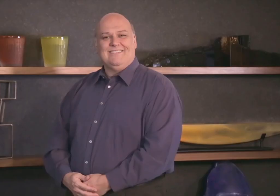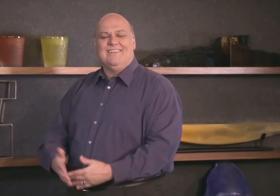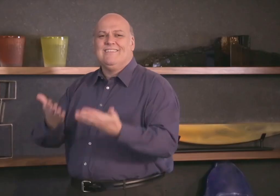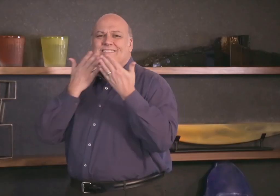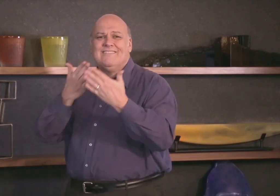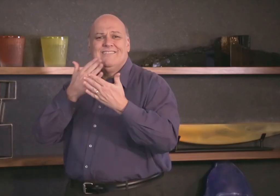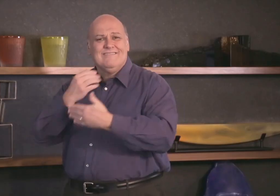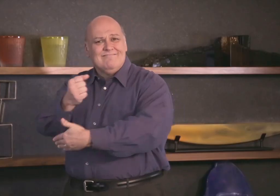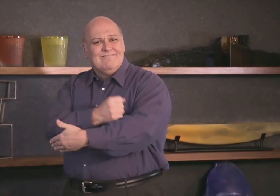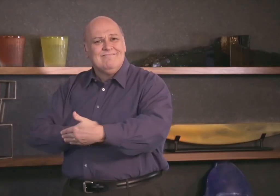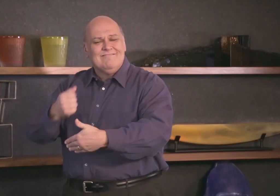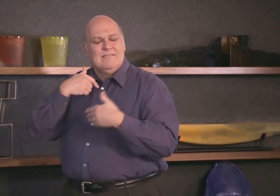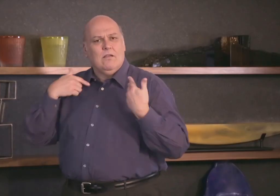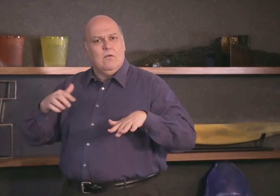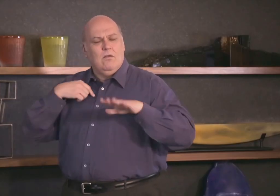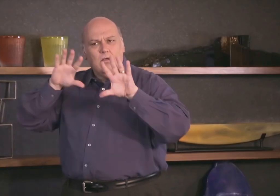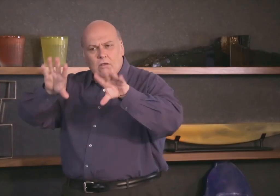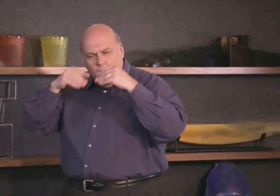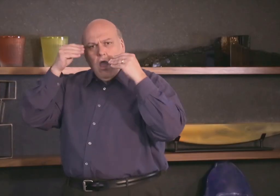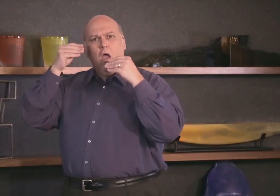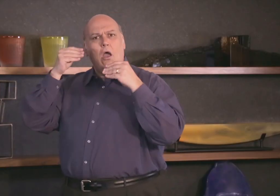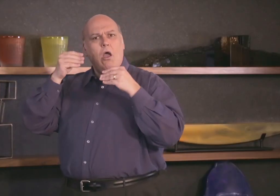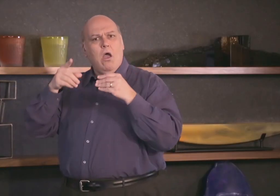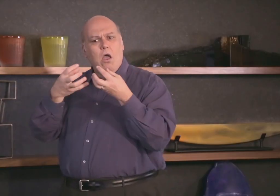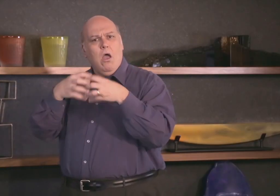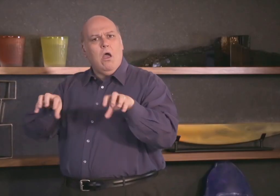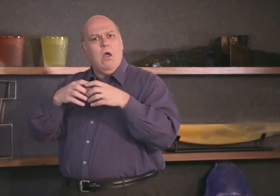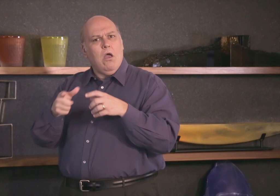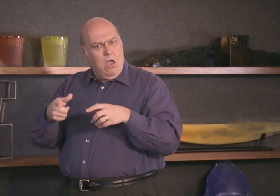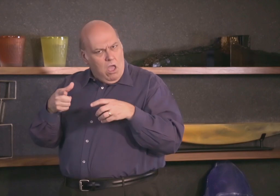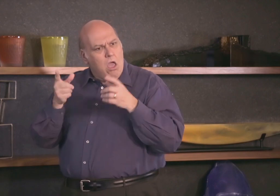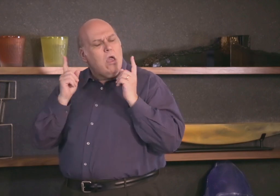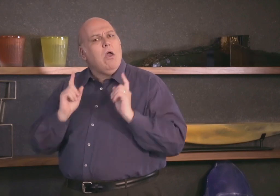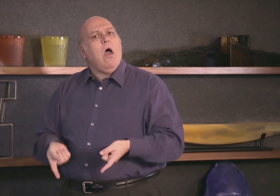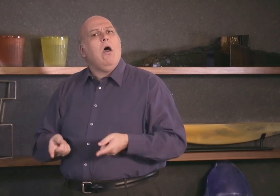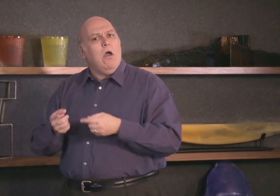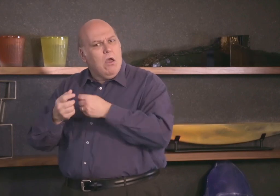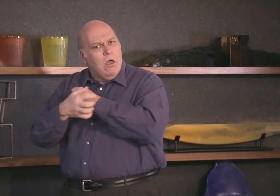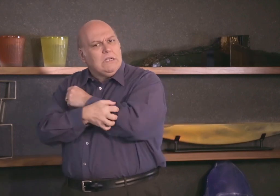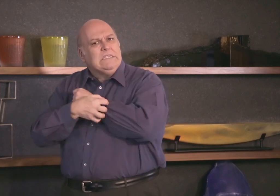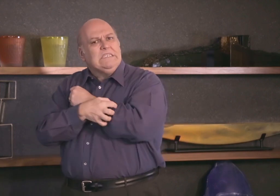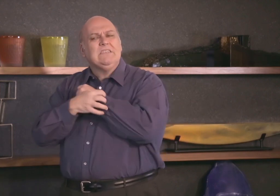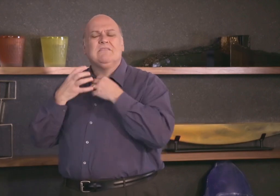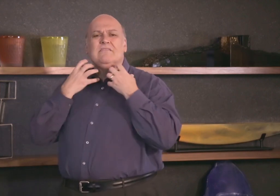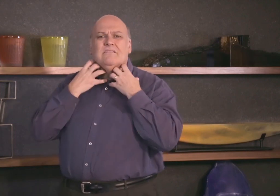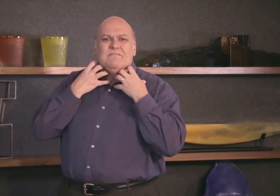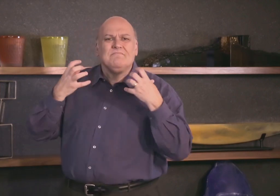Thanks for cooking. Today's Egg Free recipe. I realize that eggs can cause medical issues -